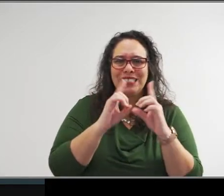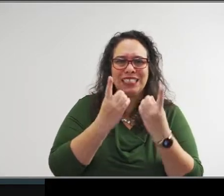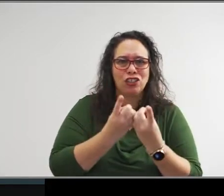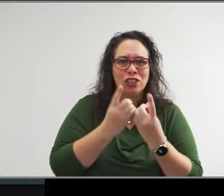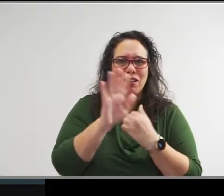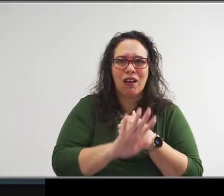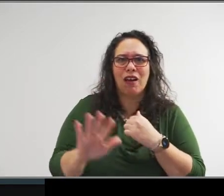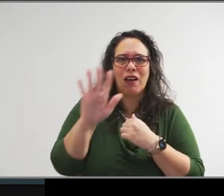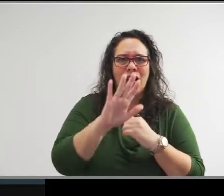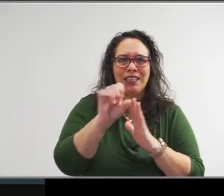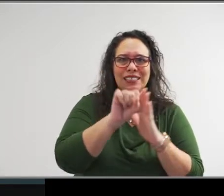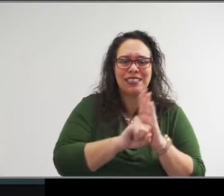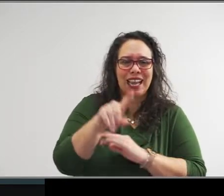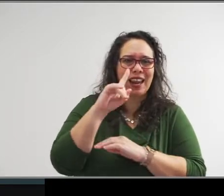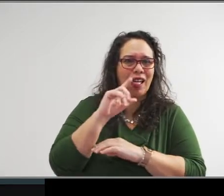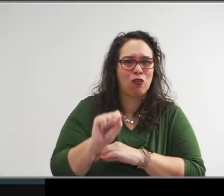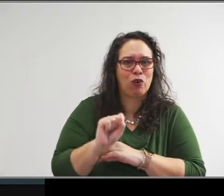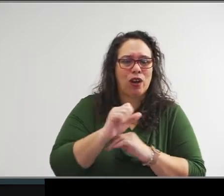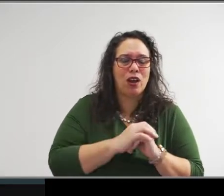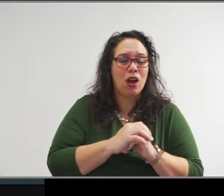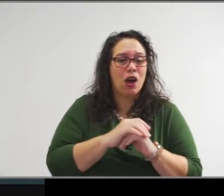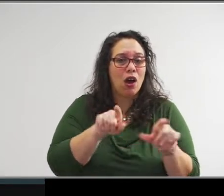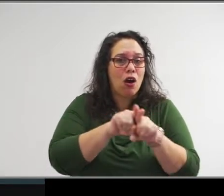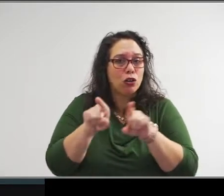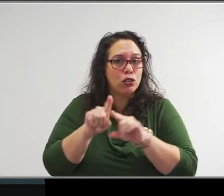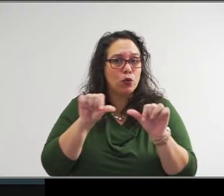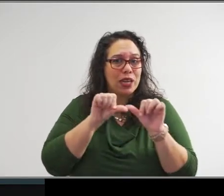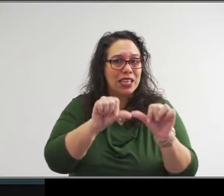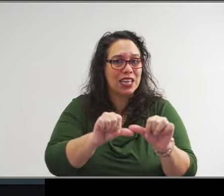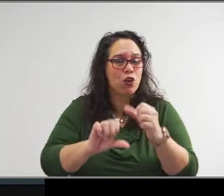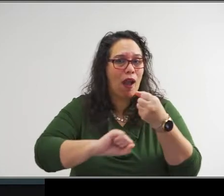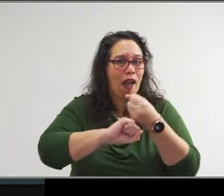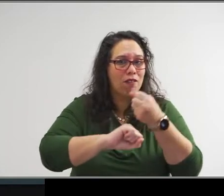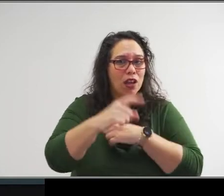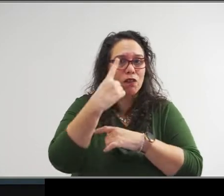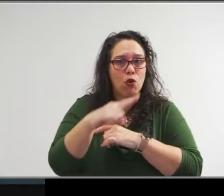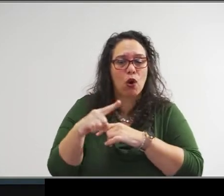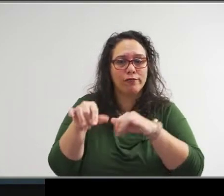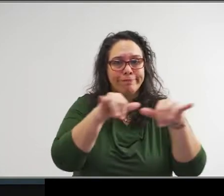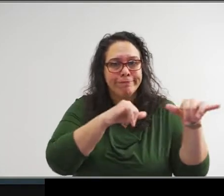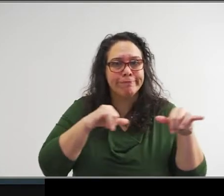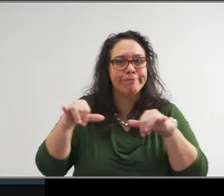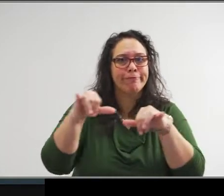Most notably, we also continue to advocate for a consistent standard across the state.